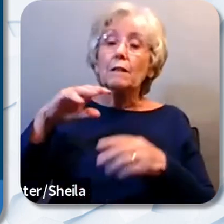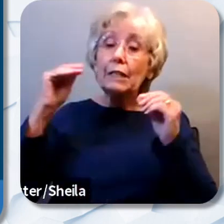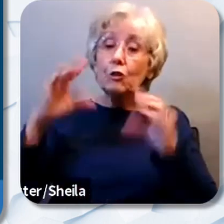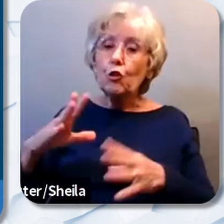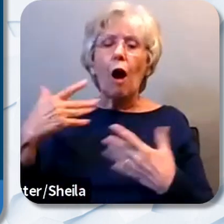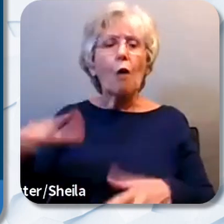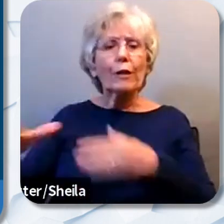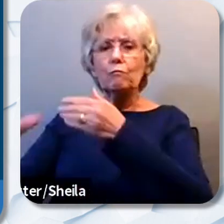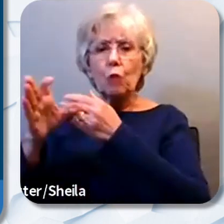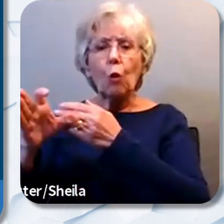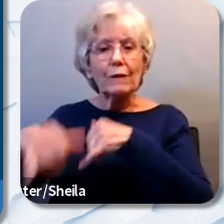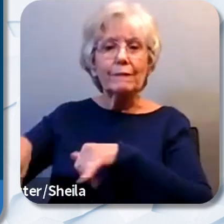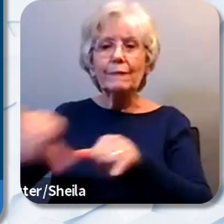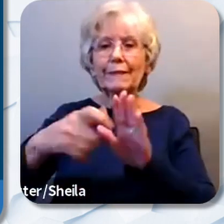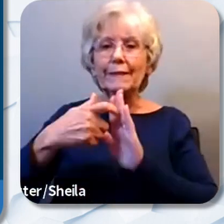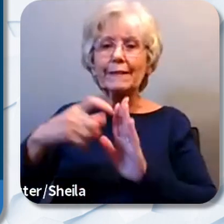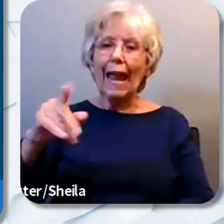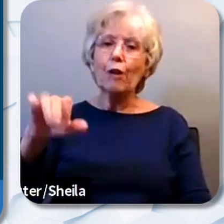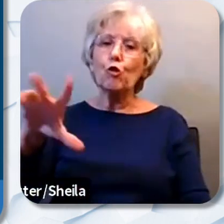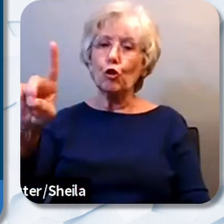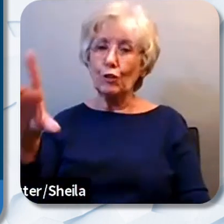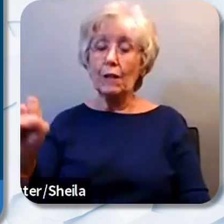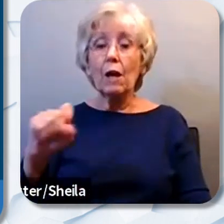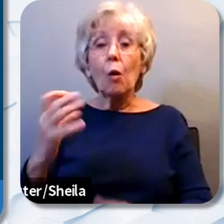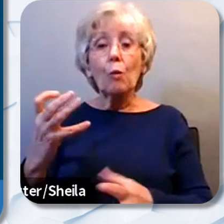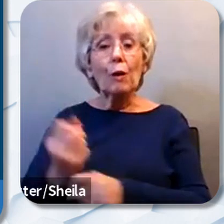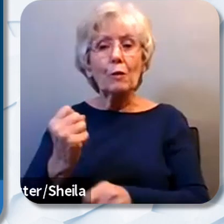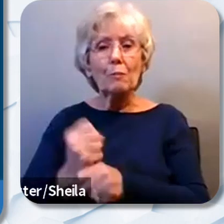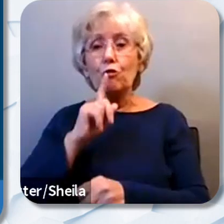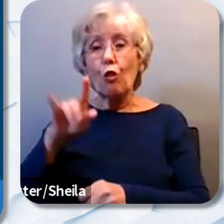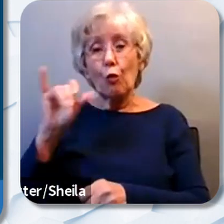So what we've done to ensure that these are appropriate for young children is that